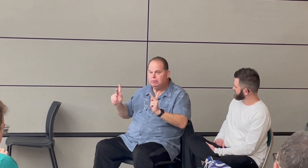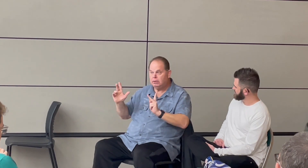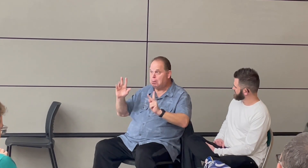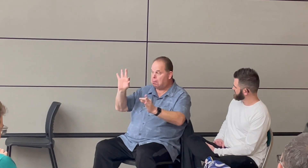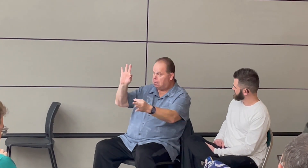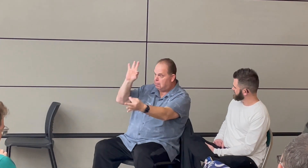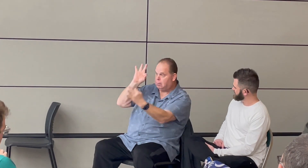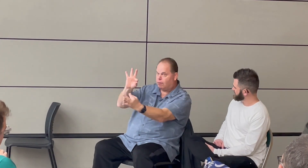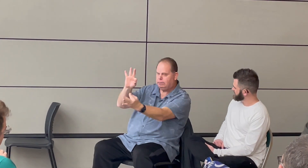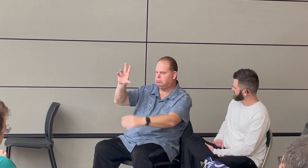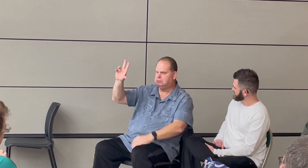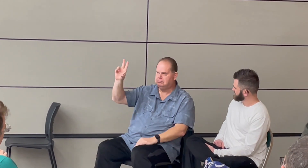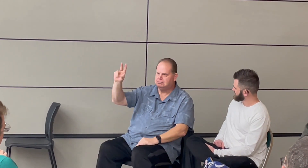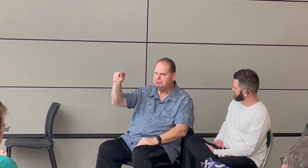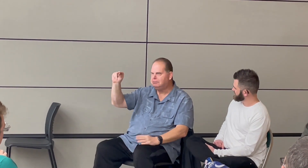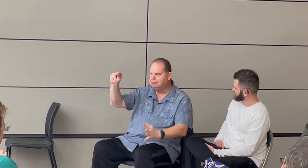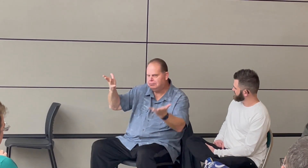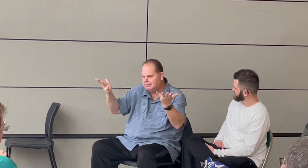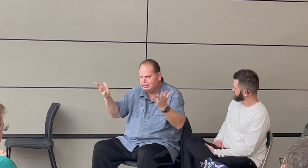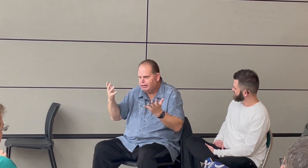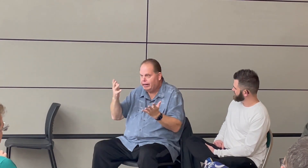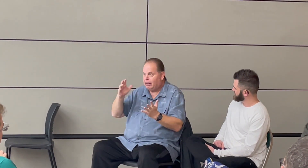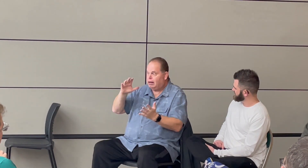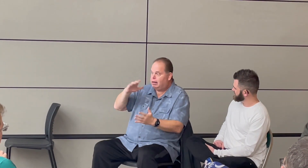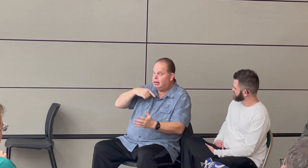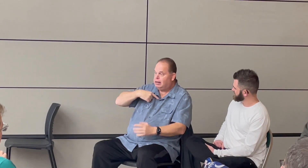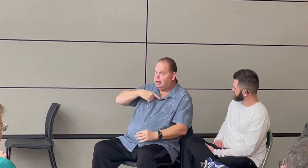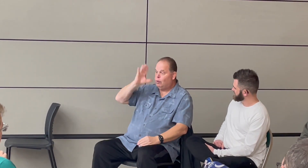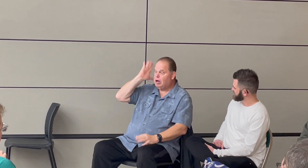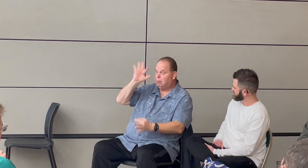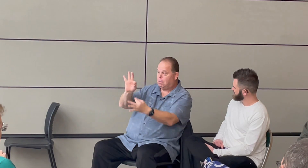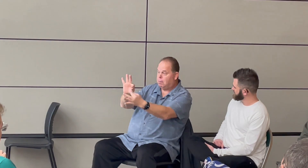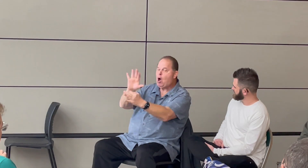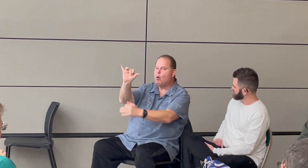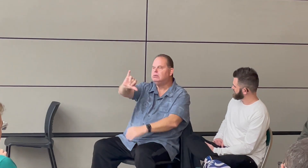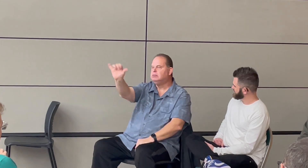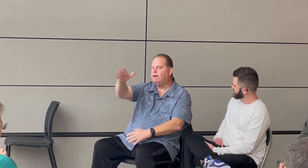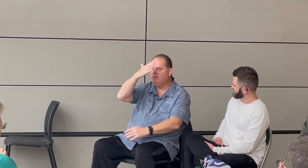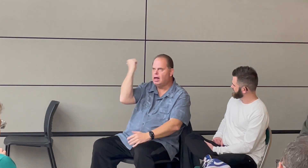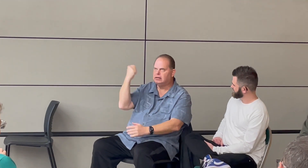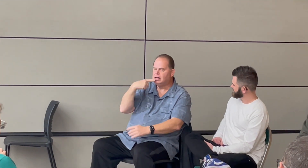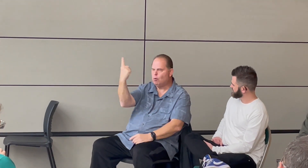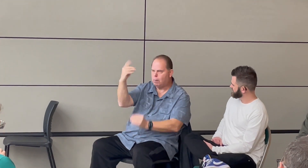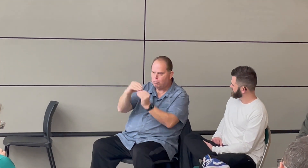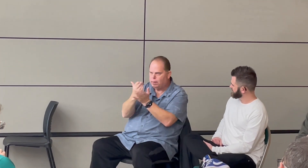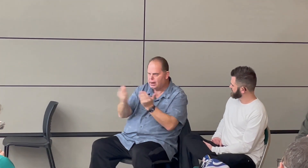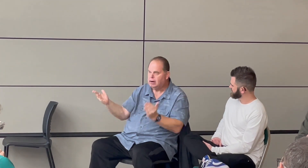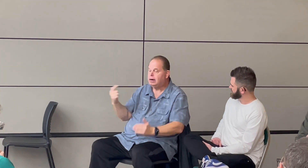with heing people again I wouldn't say that it's a perfect fix by any means um you know oh I actually